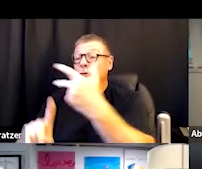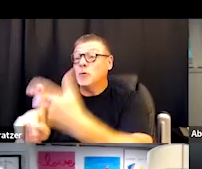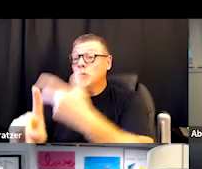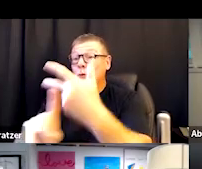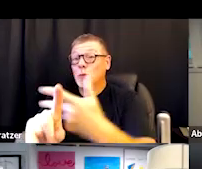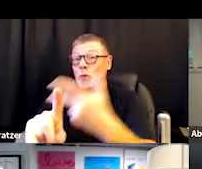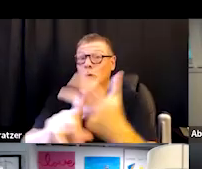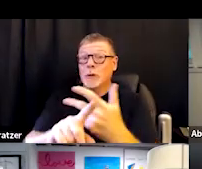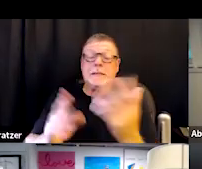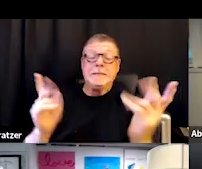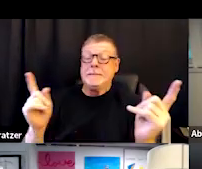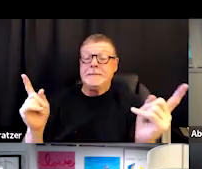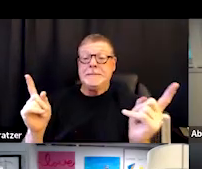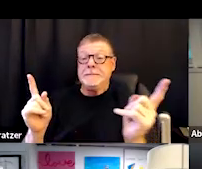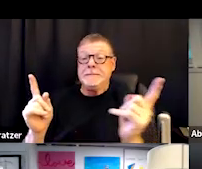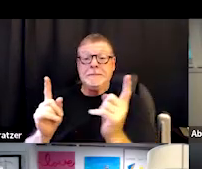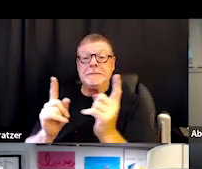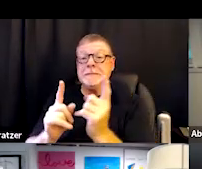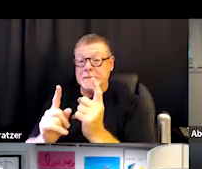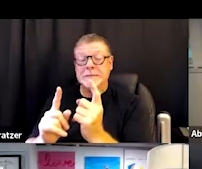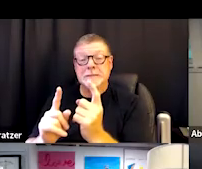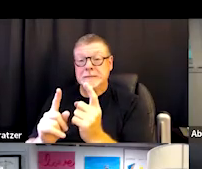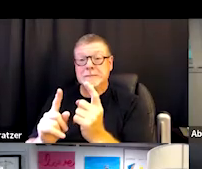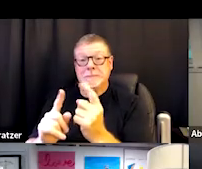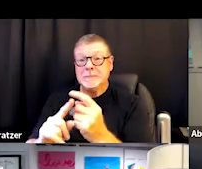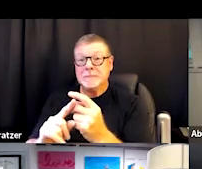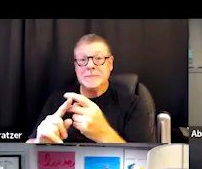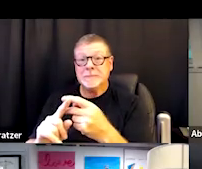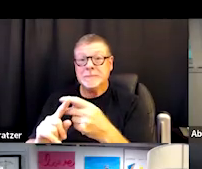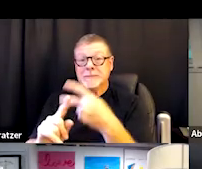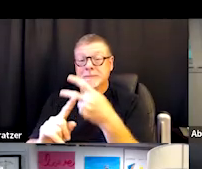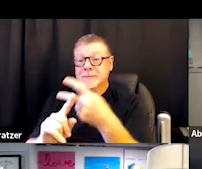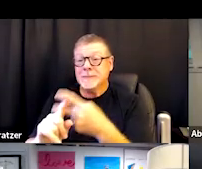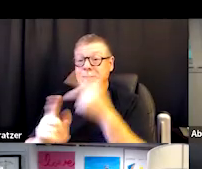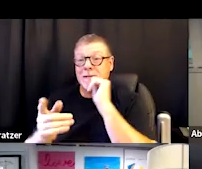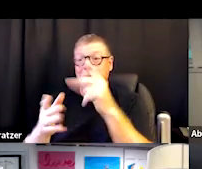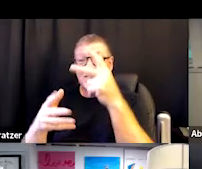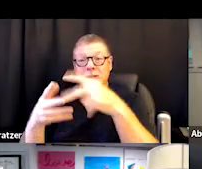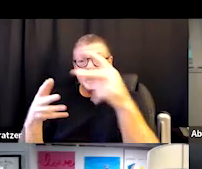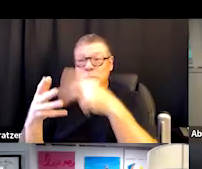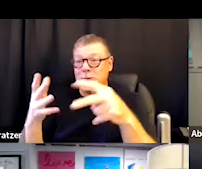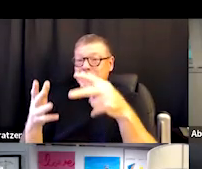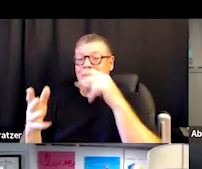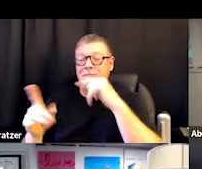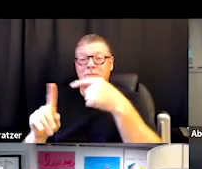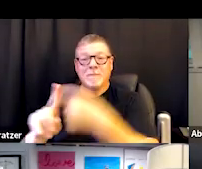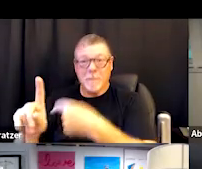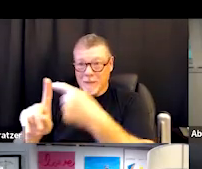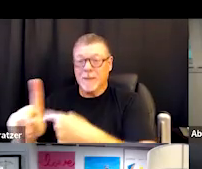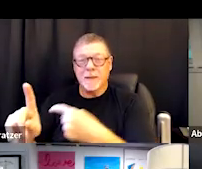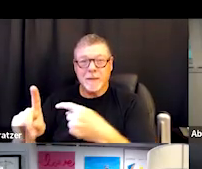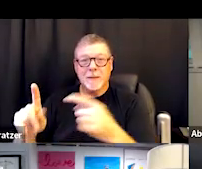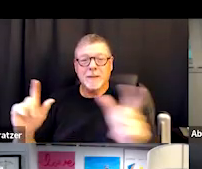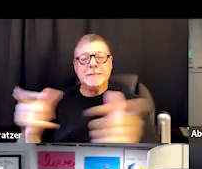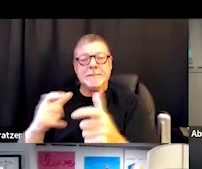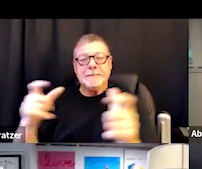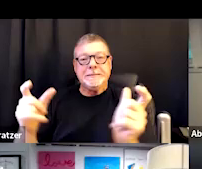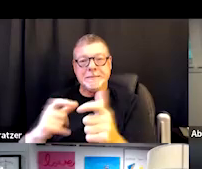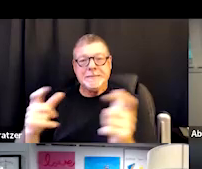maybe you need to start doing them maybe on a biweekly, monthly basis, just as things get started again.